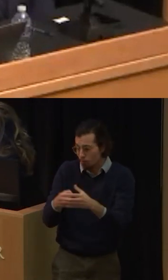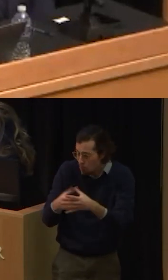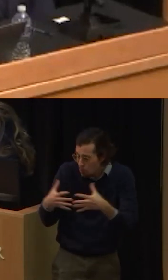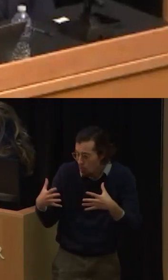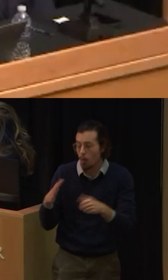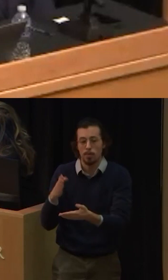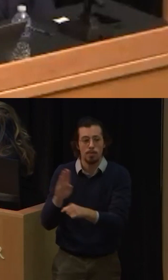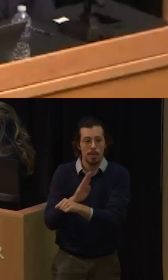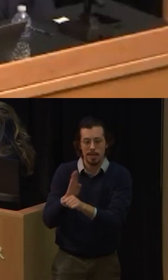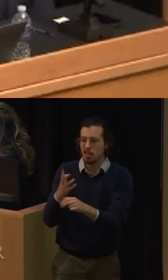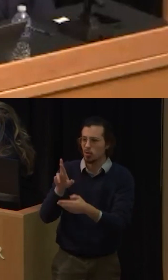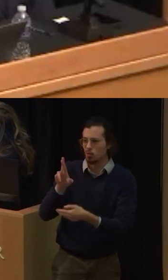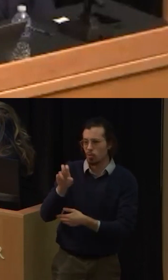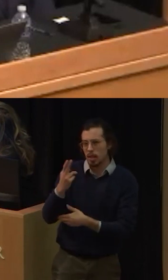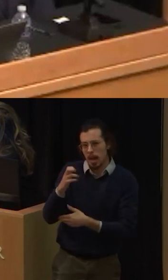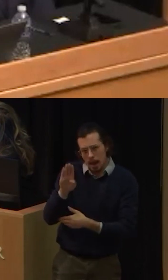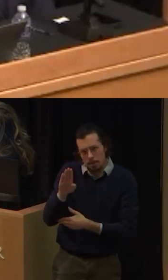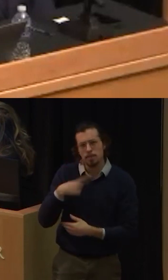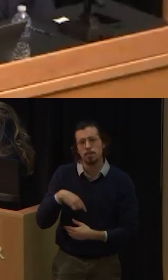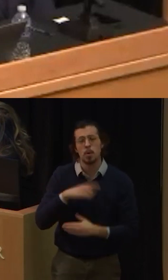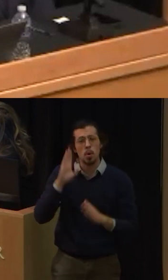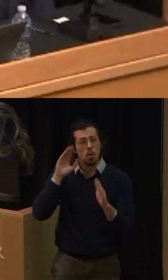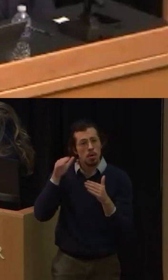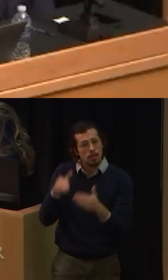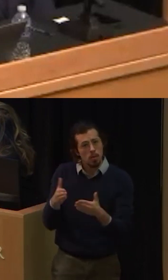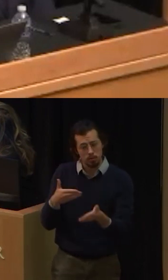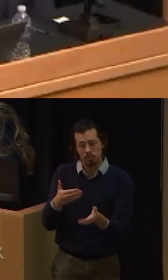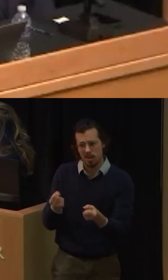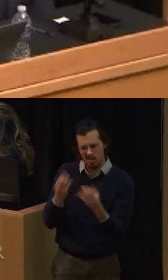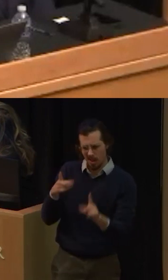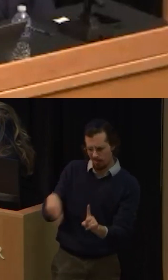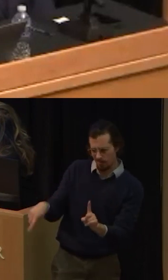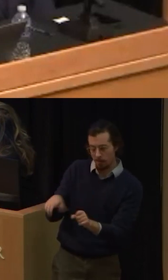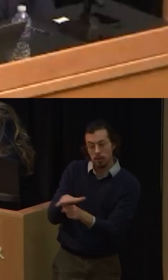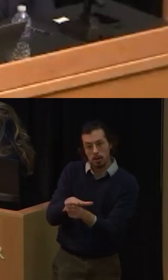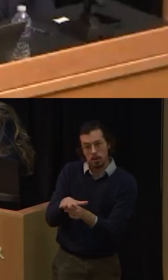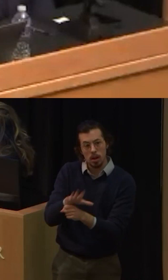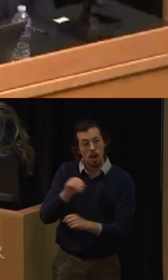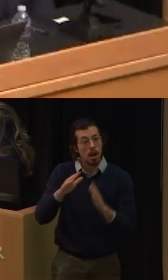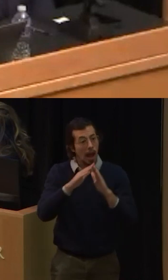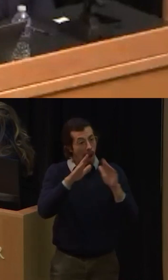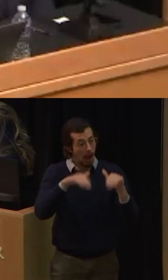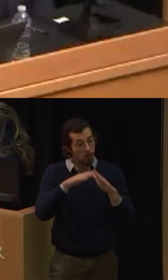and we have really focused intently on those areas, and in housing, we started a new program